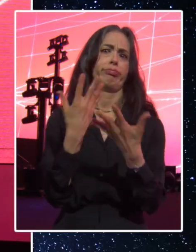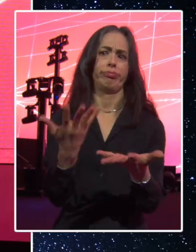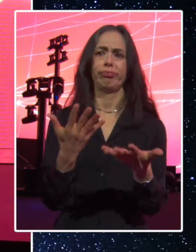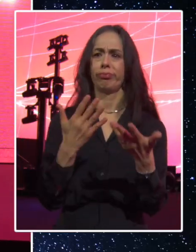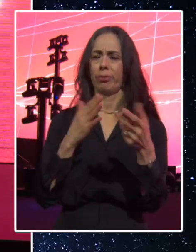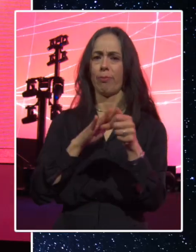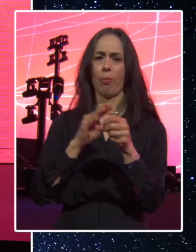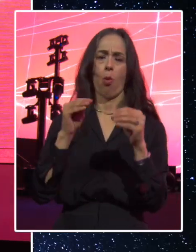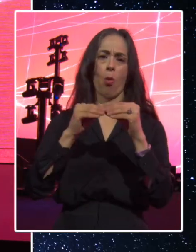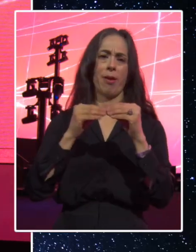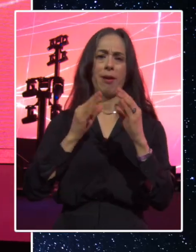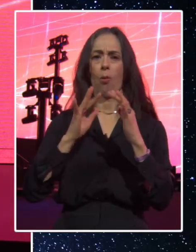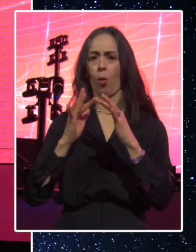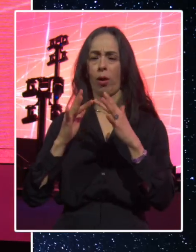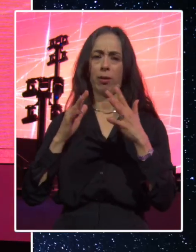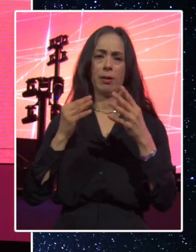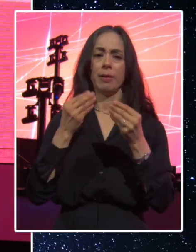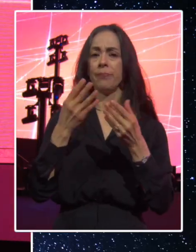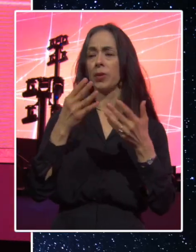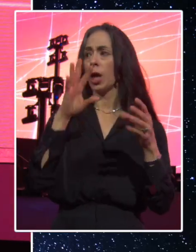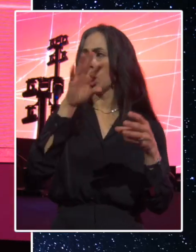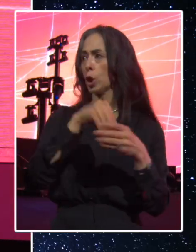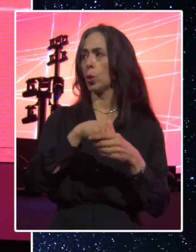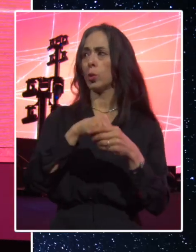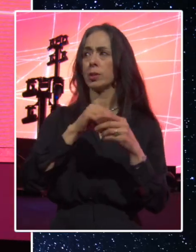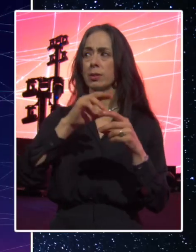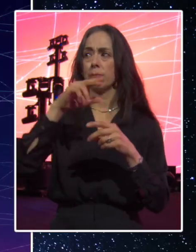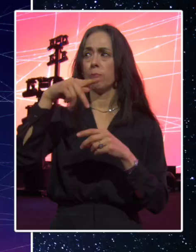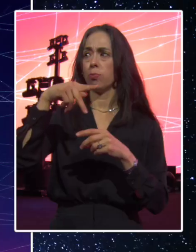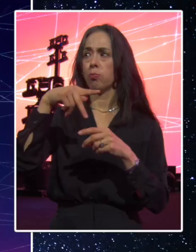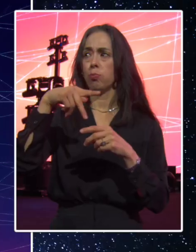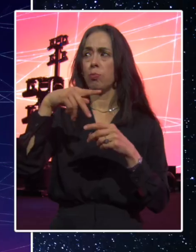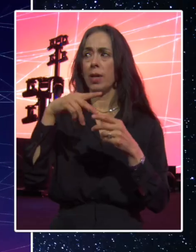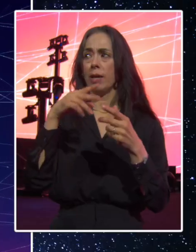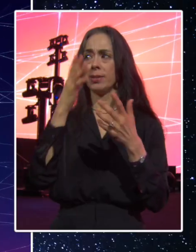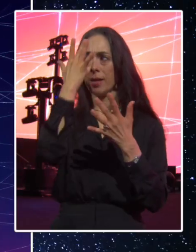These include Private 5G solutions, new intelligent data center switches,